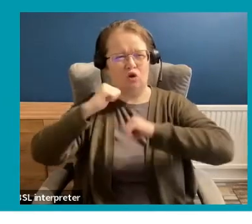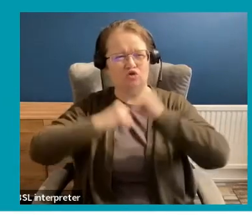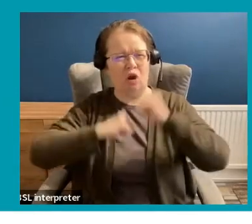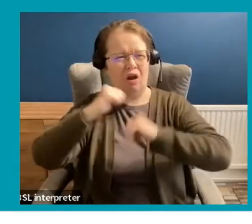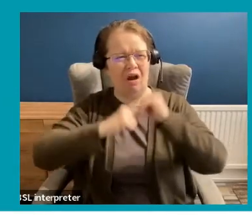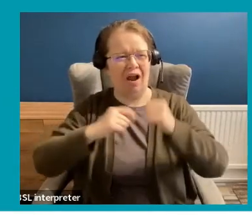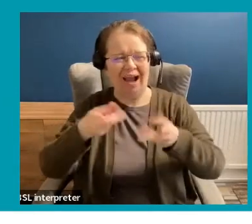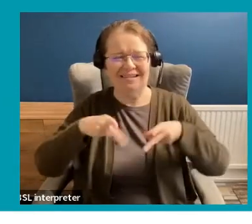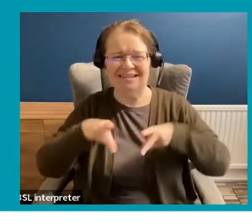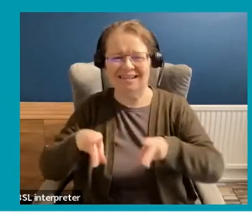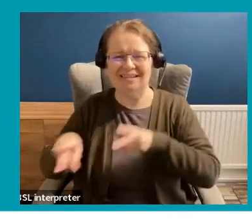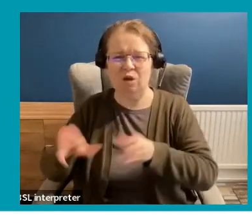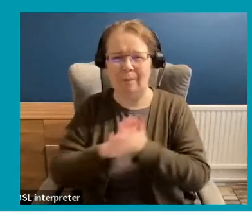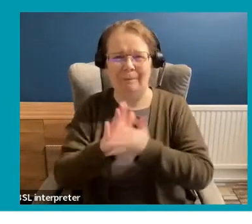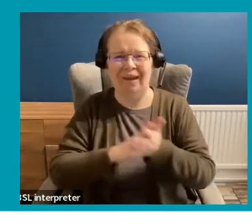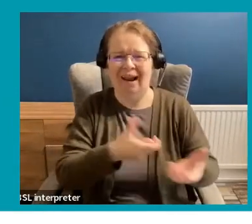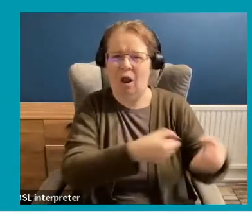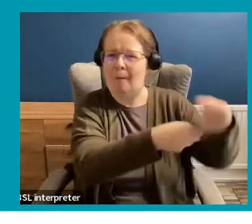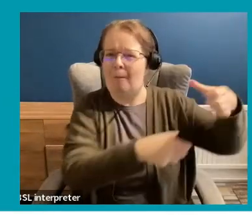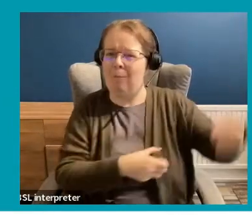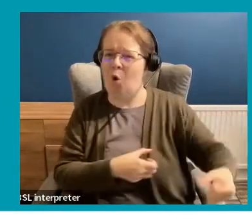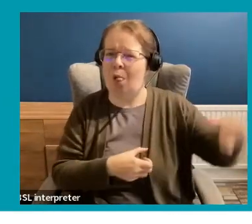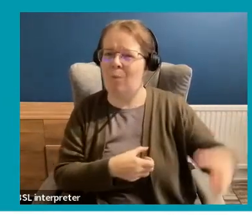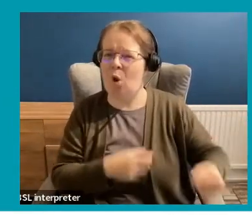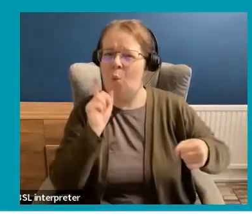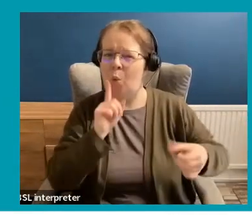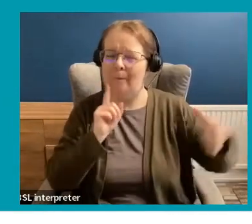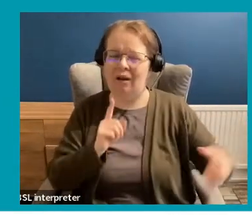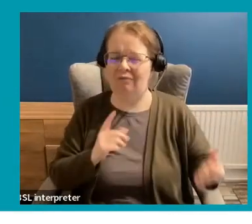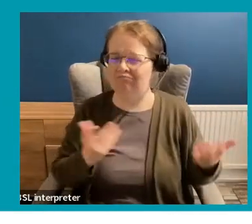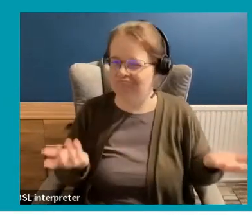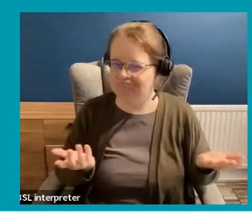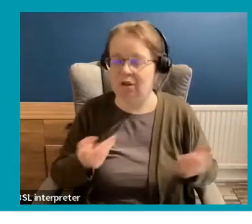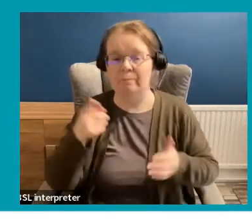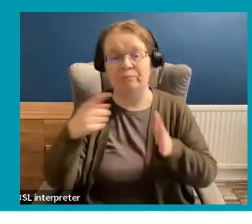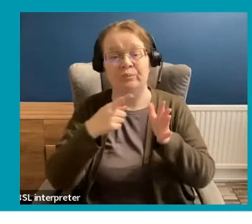One of the common objectives, Abigail put in the chat,